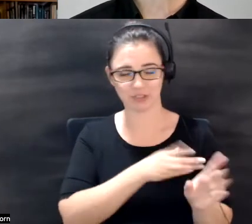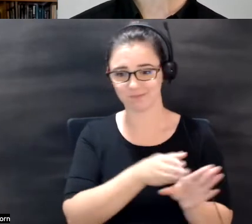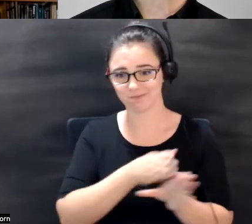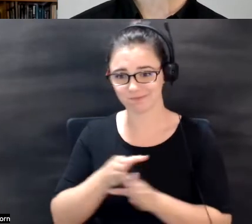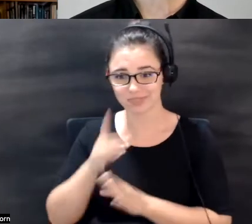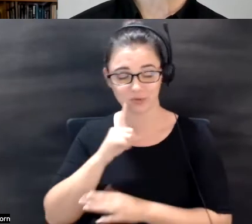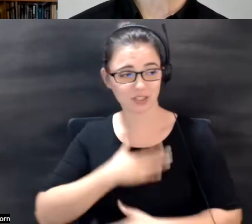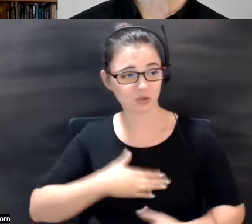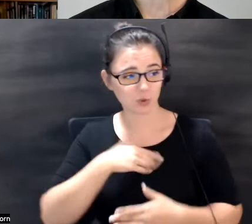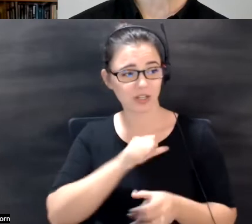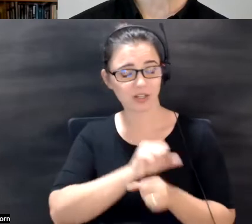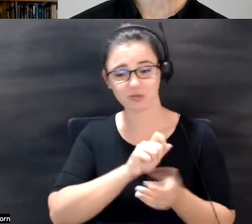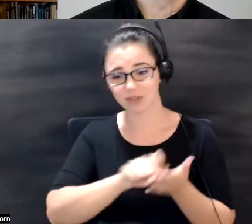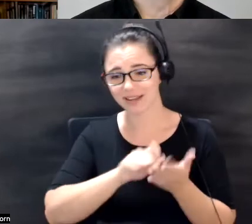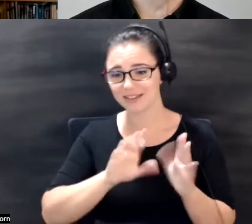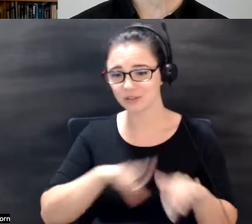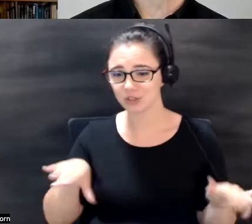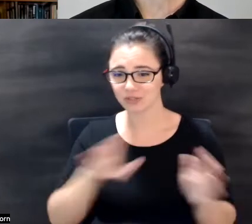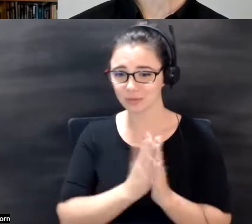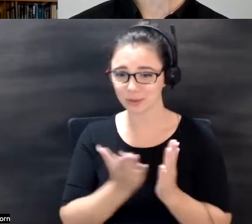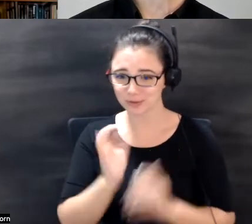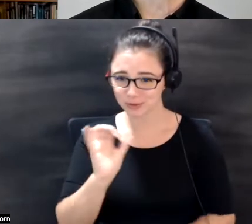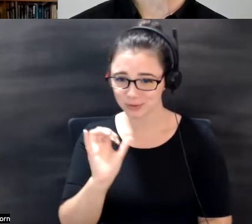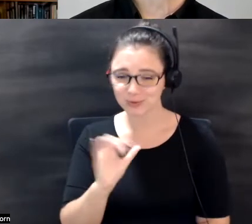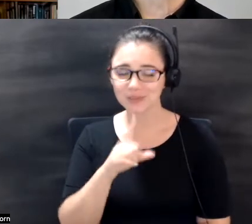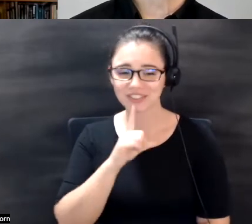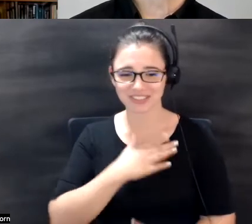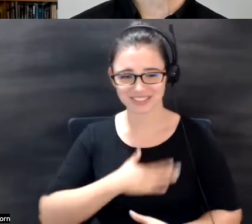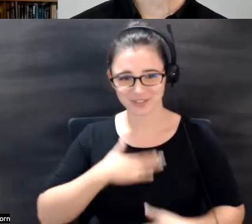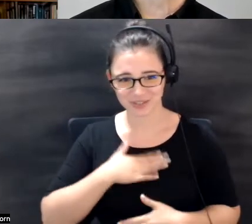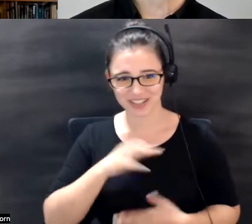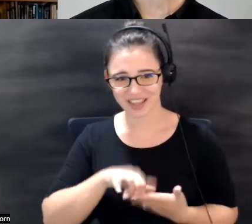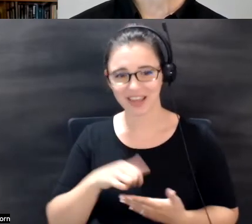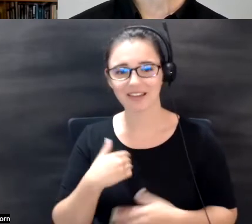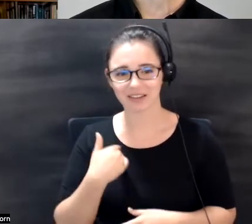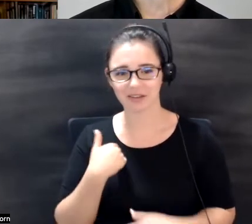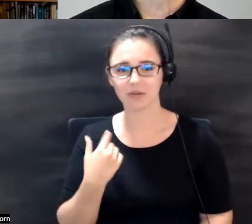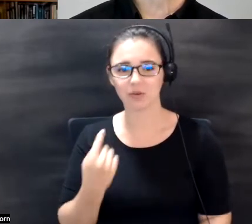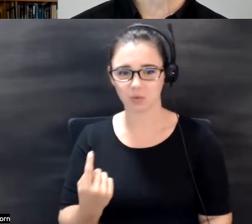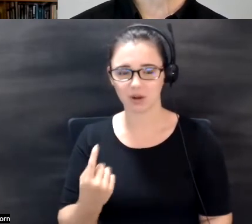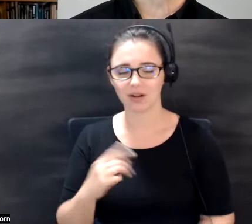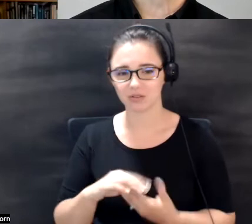writing some children's literature. So, yeah, uh, there was a a story about